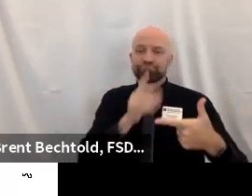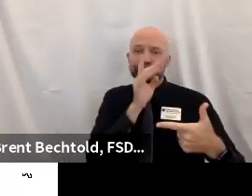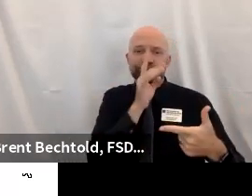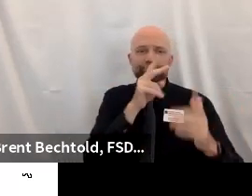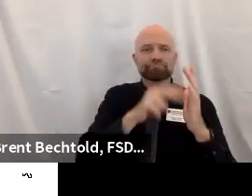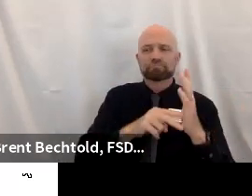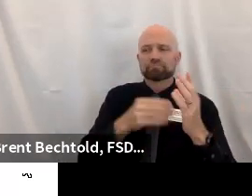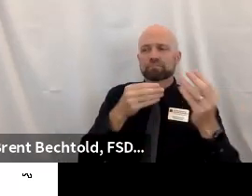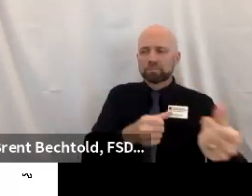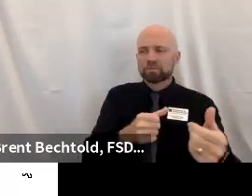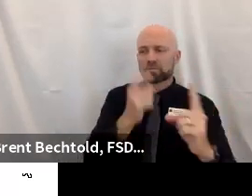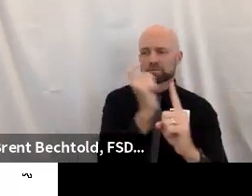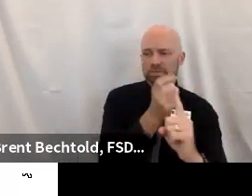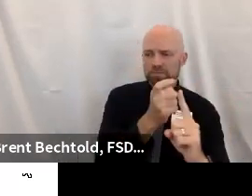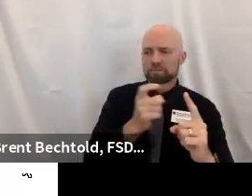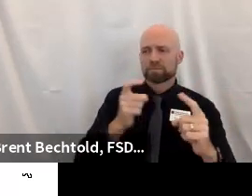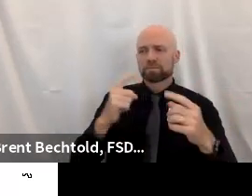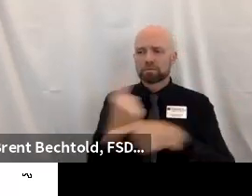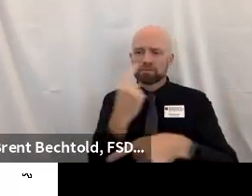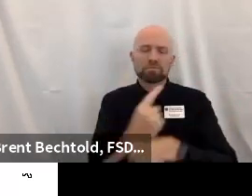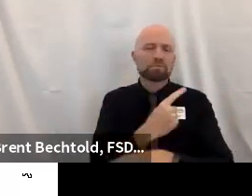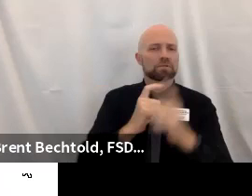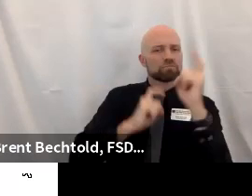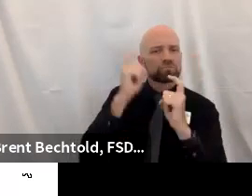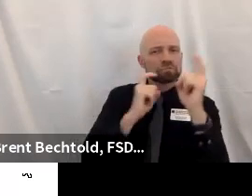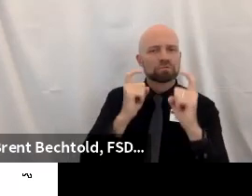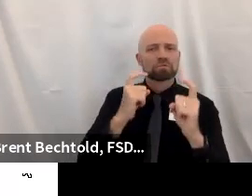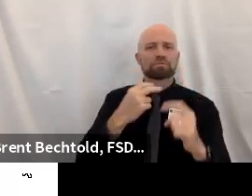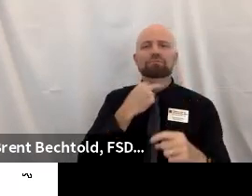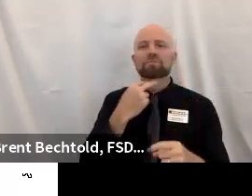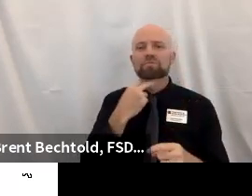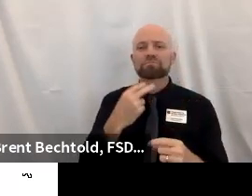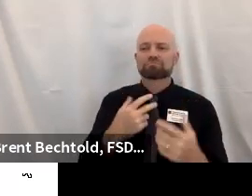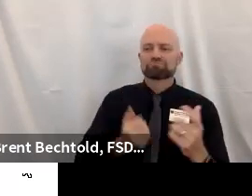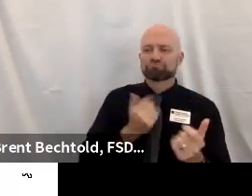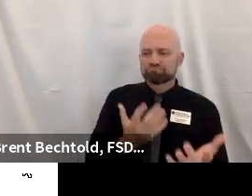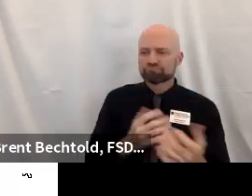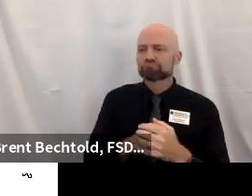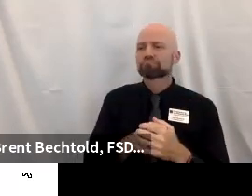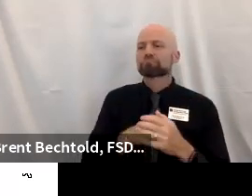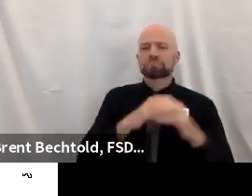We'll also be talking about spoken reading fluency which includes automaticity, accuracy,